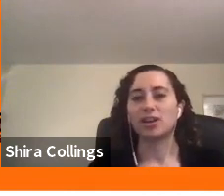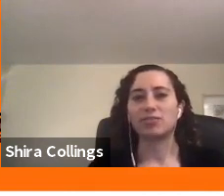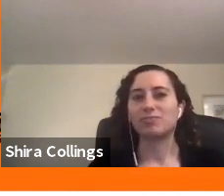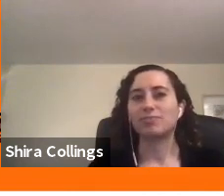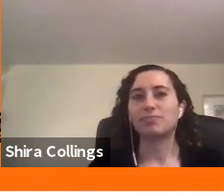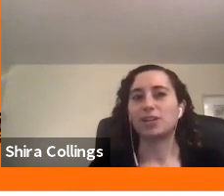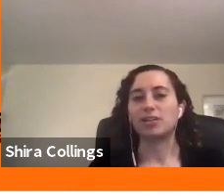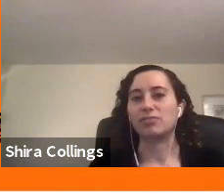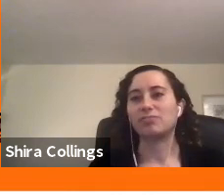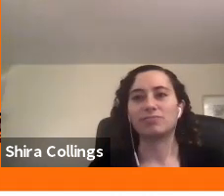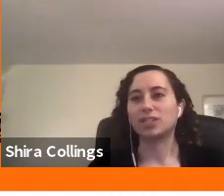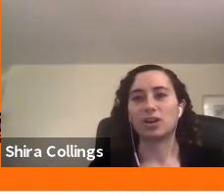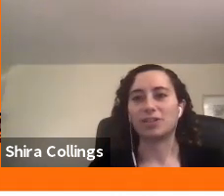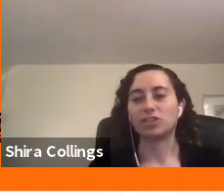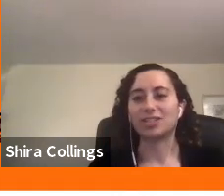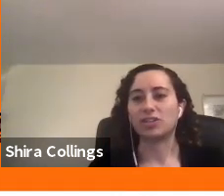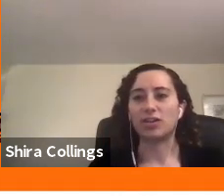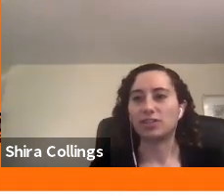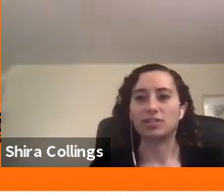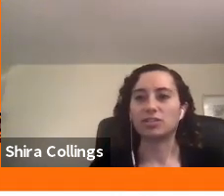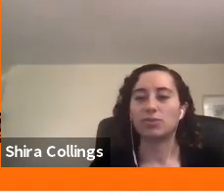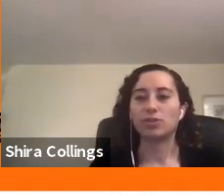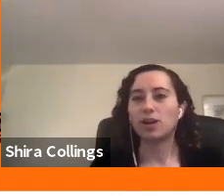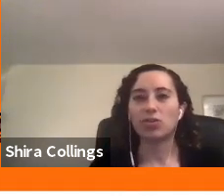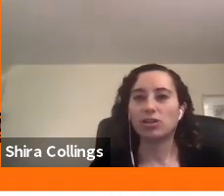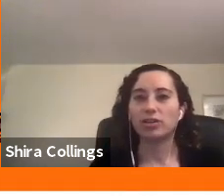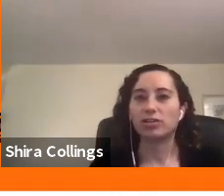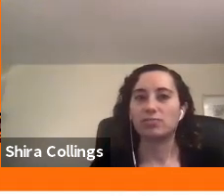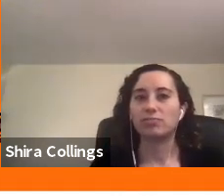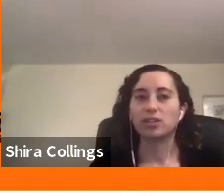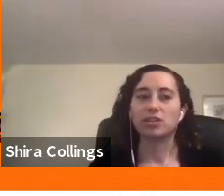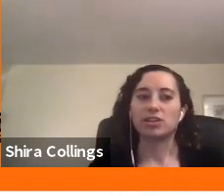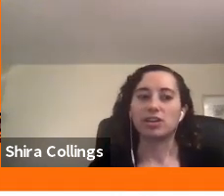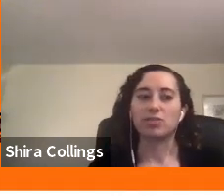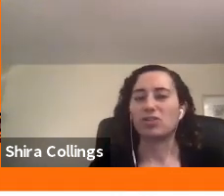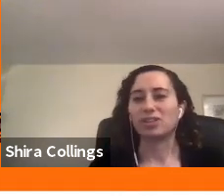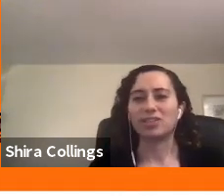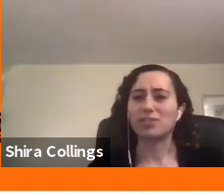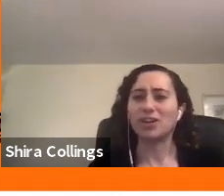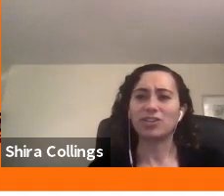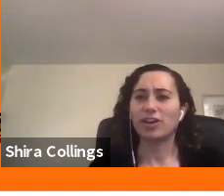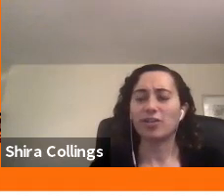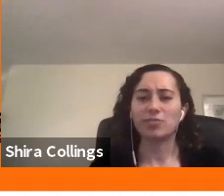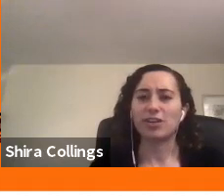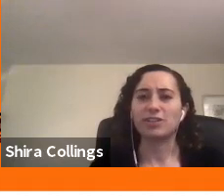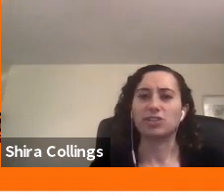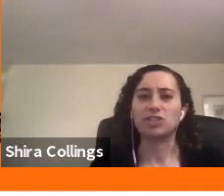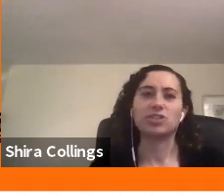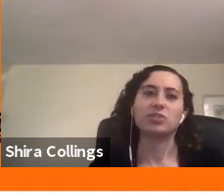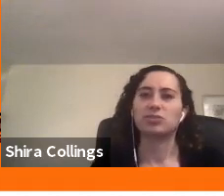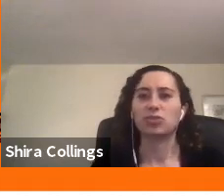I think people don't really know often their, this topic just isn't often